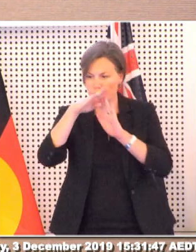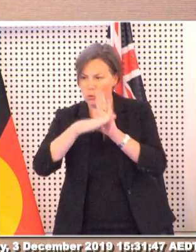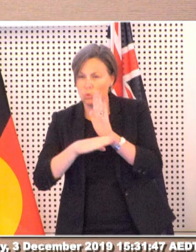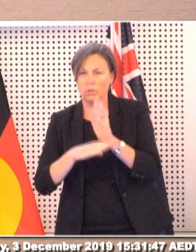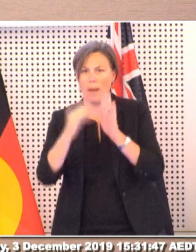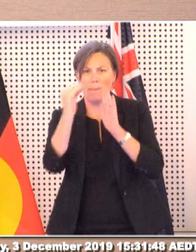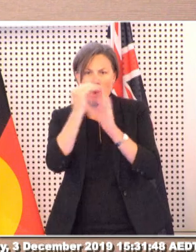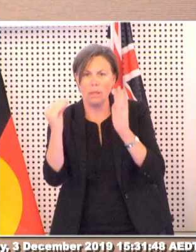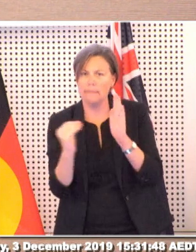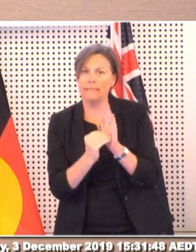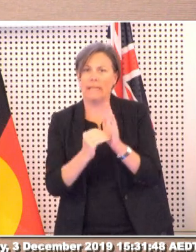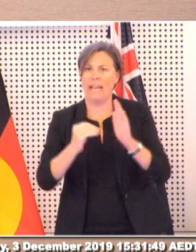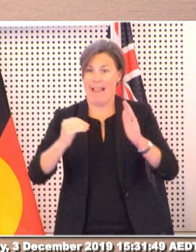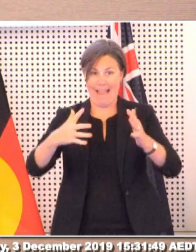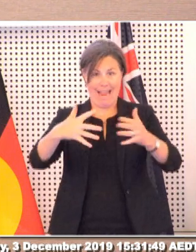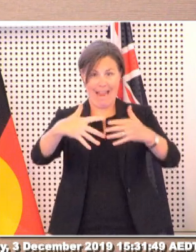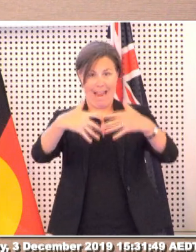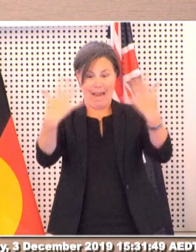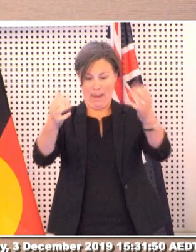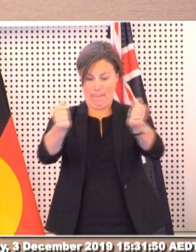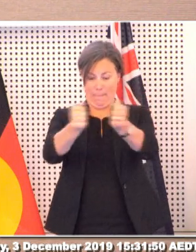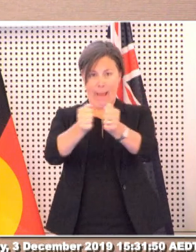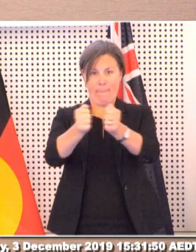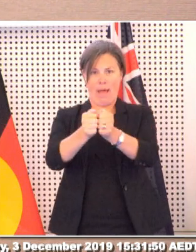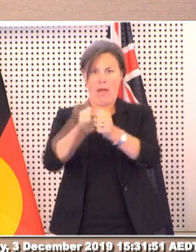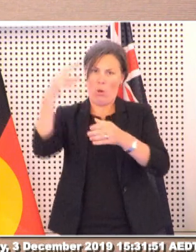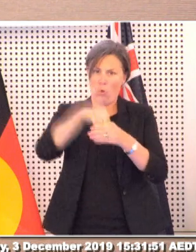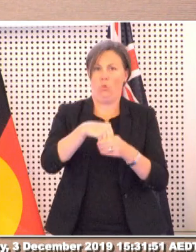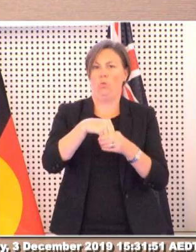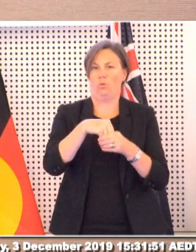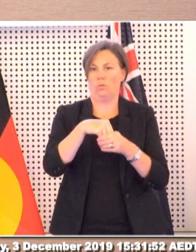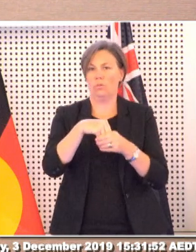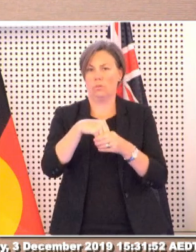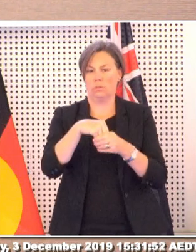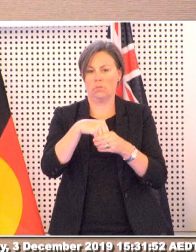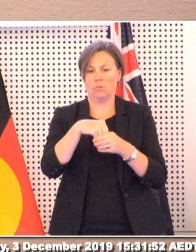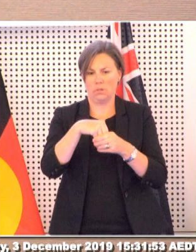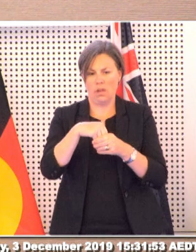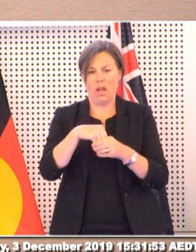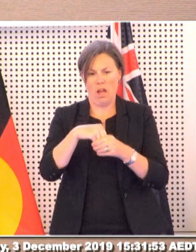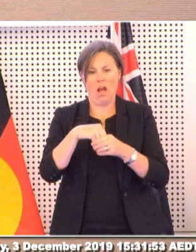all of their procedures, in the way they approach their work and how they treat